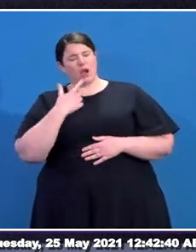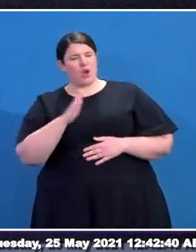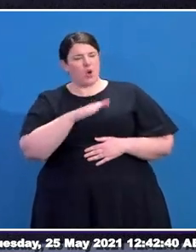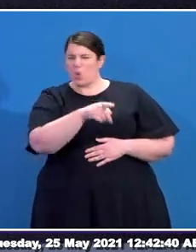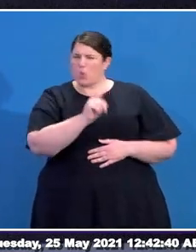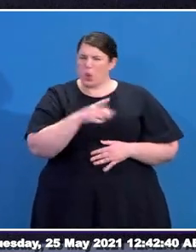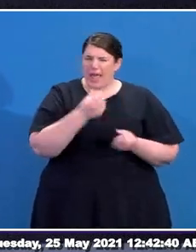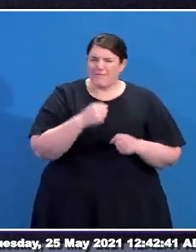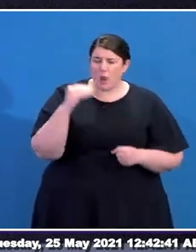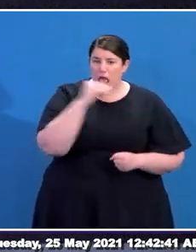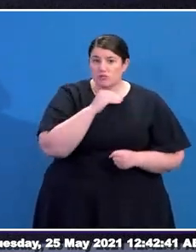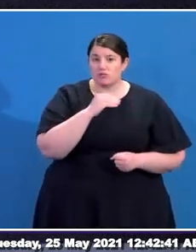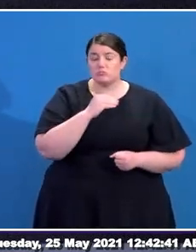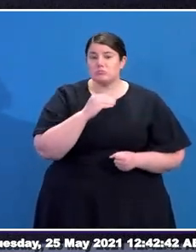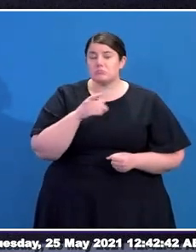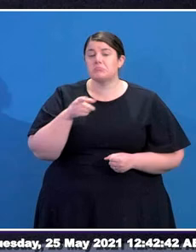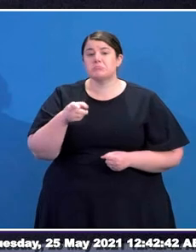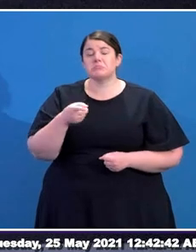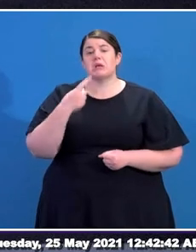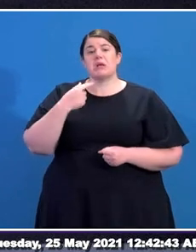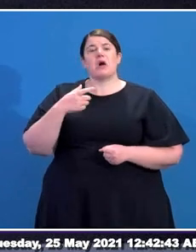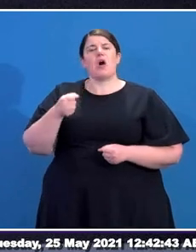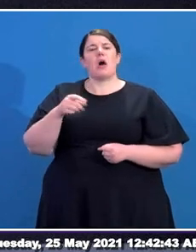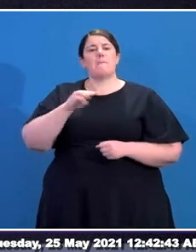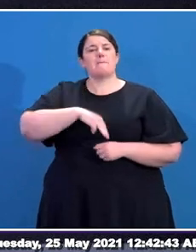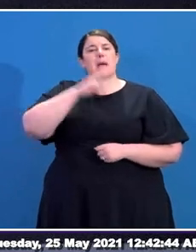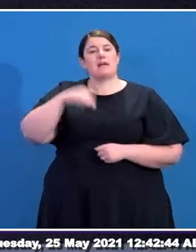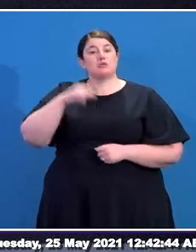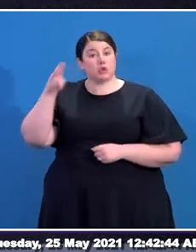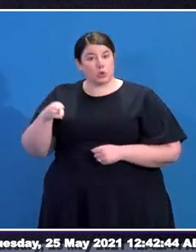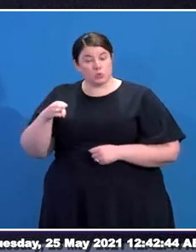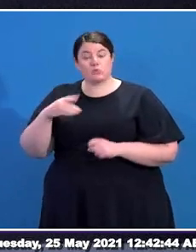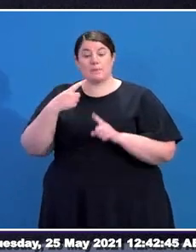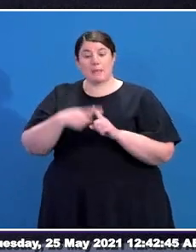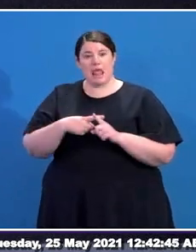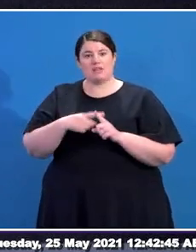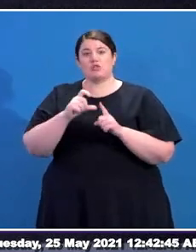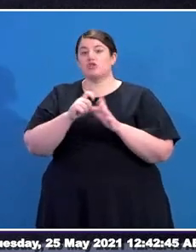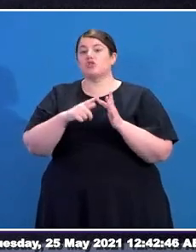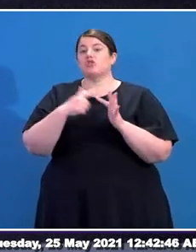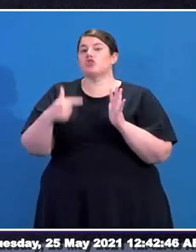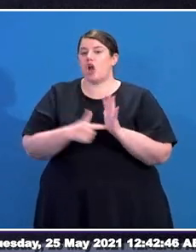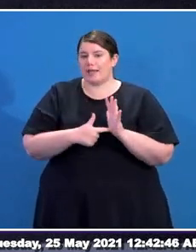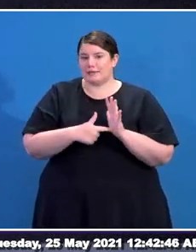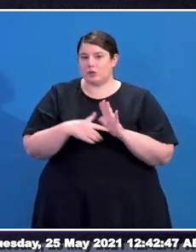He said, "He had McDonald's and a Diet Coke." That word "Diet Coke" stuck with me.